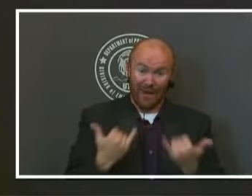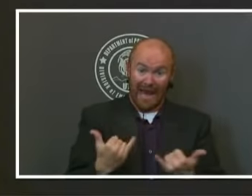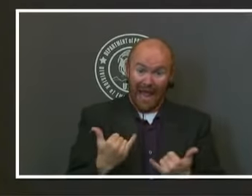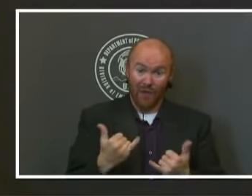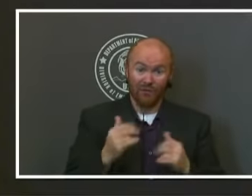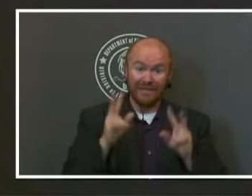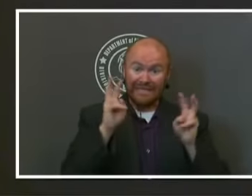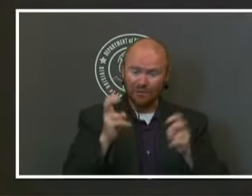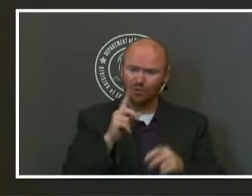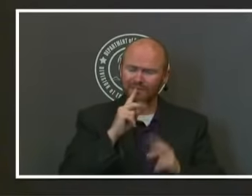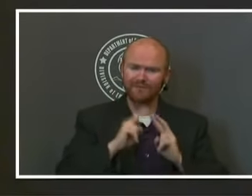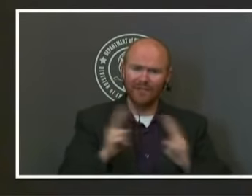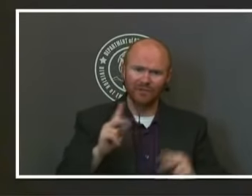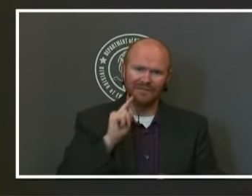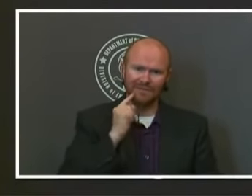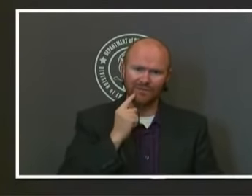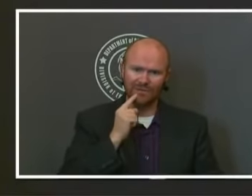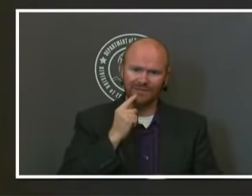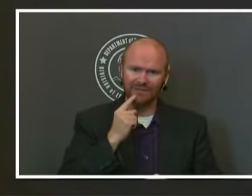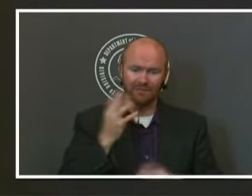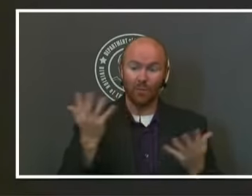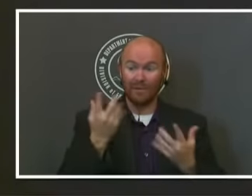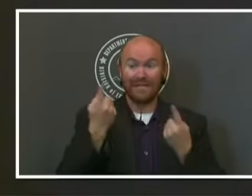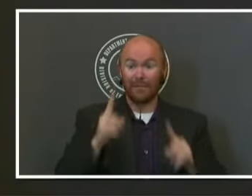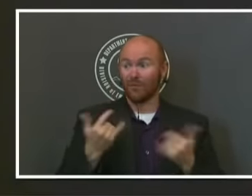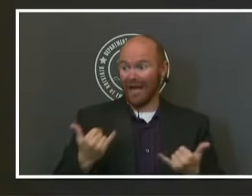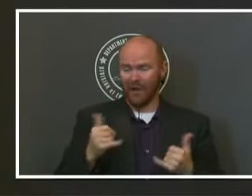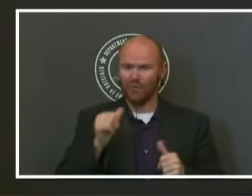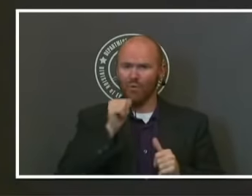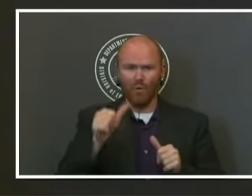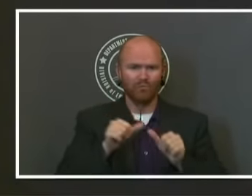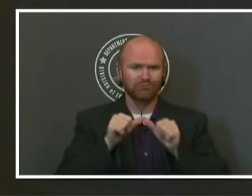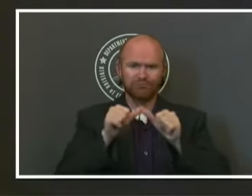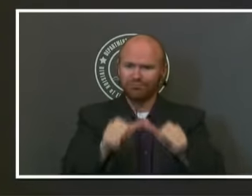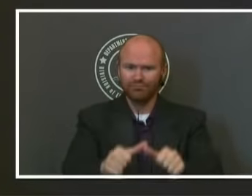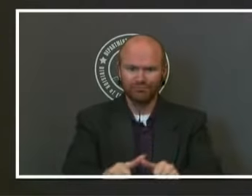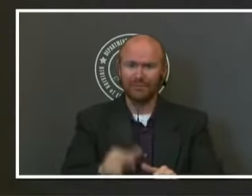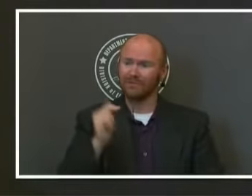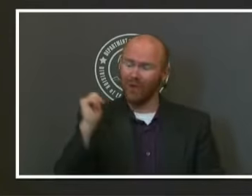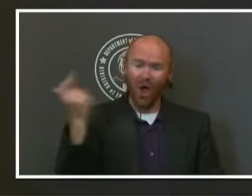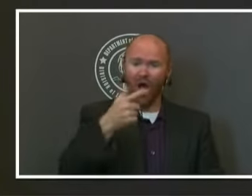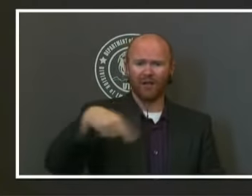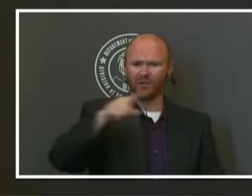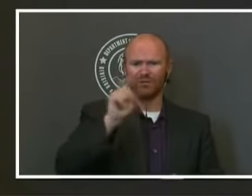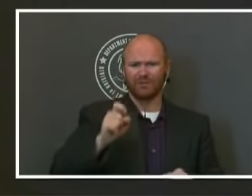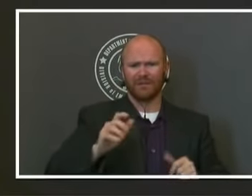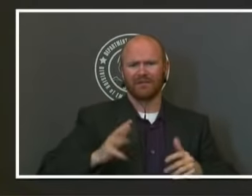that's what we have going on right now is not sustainable